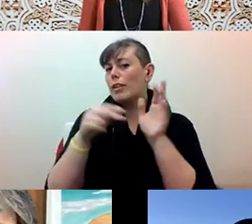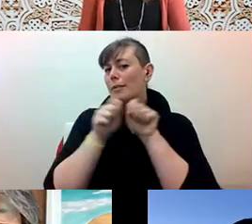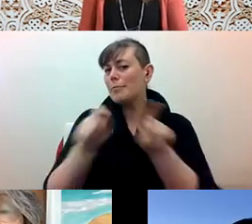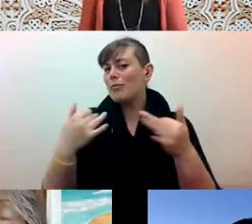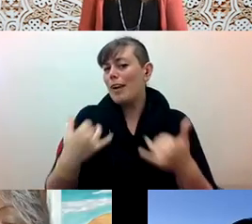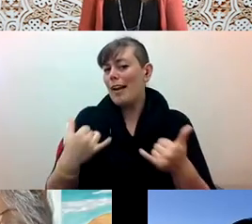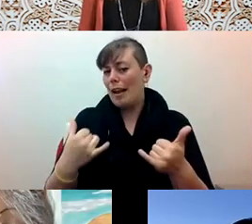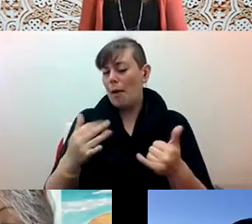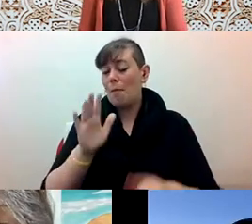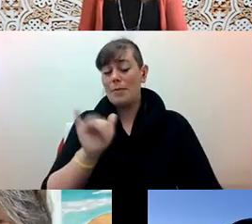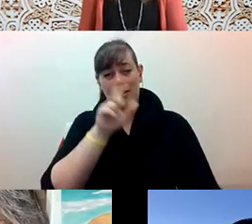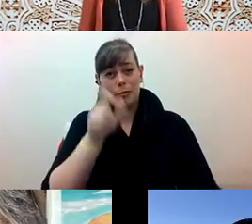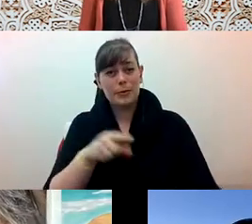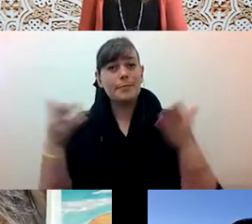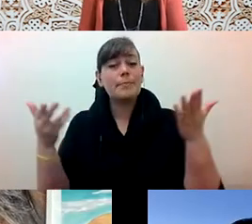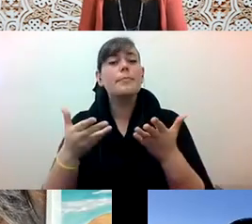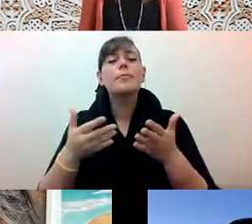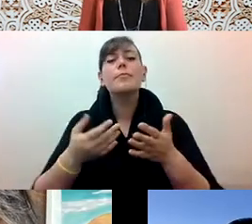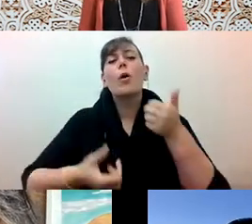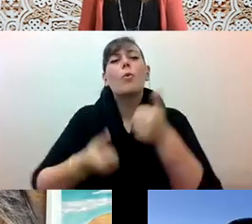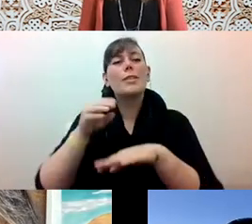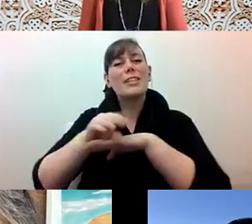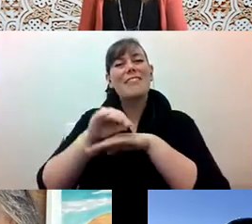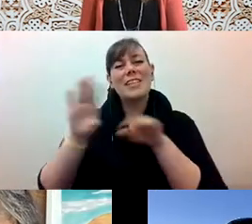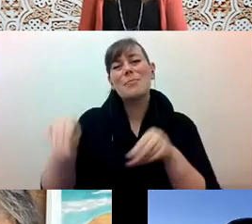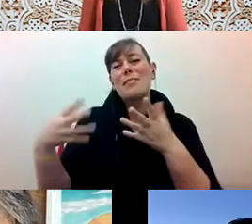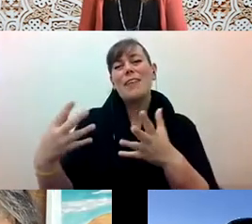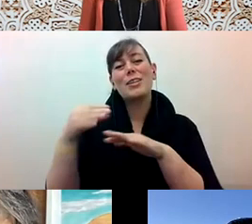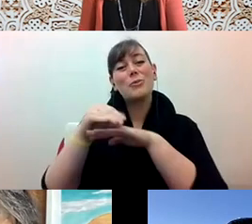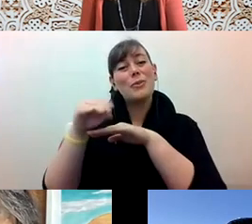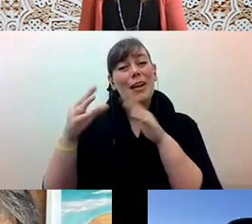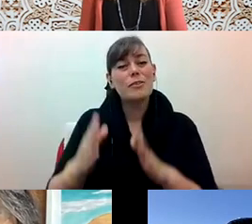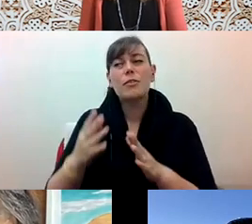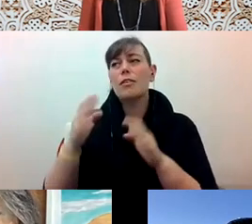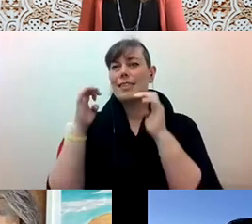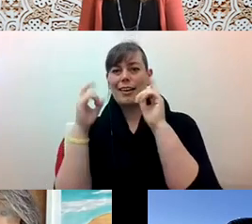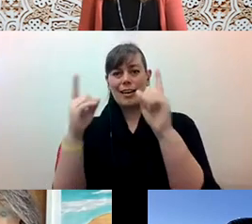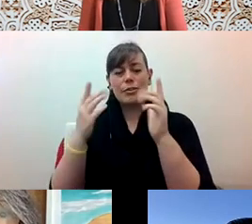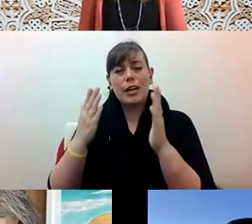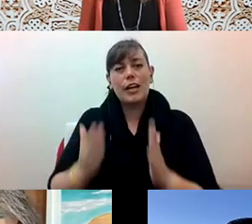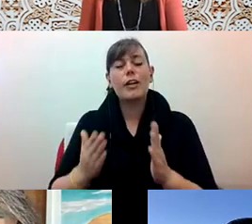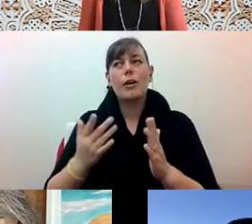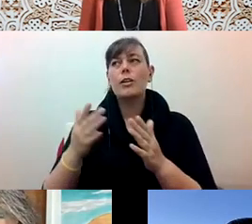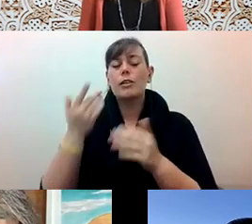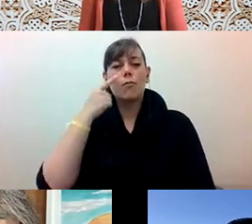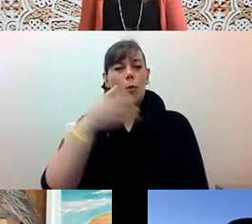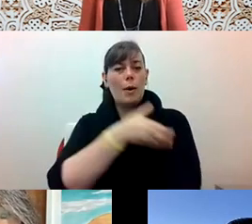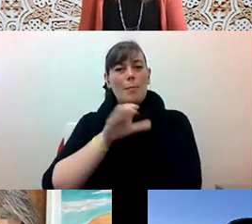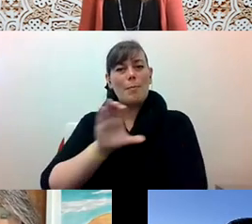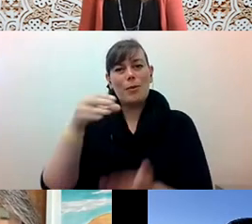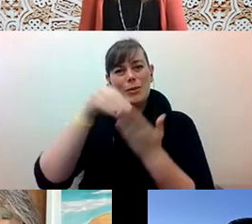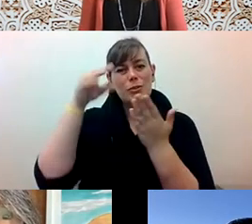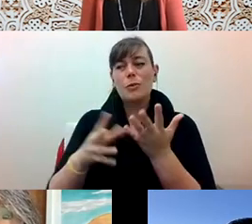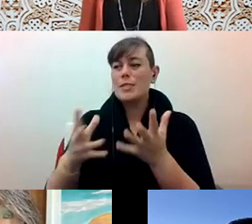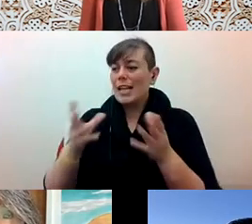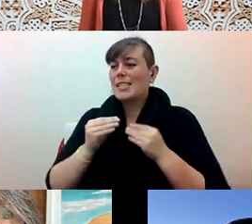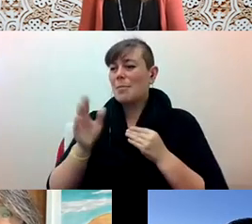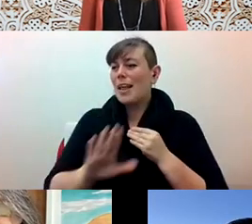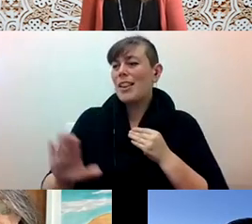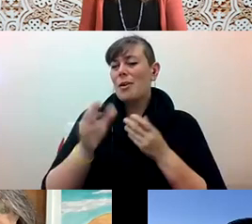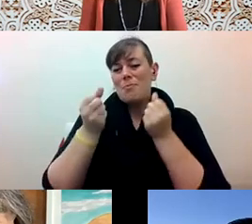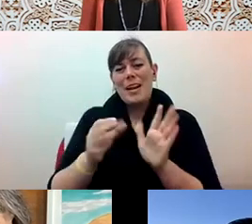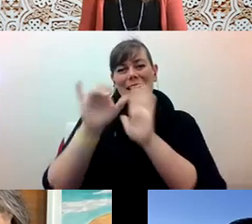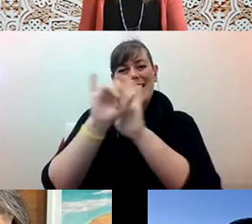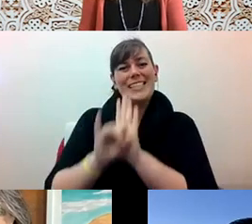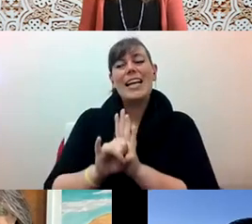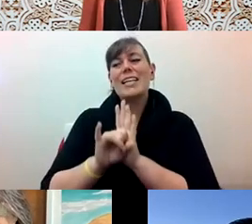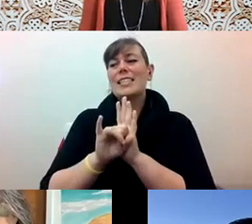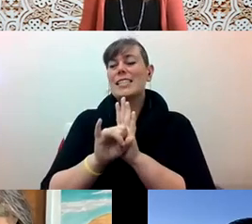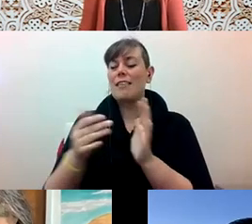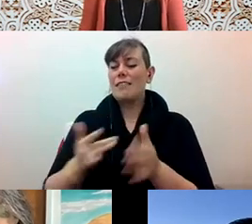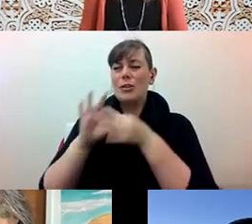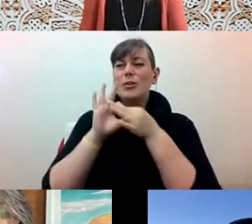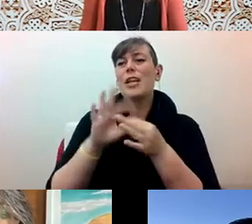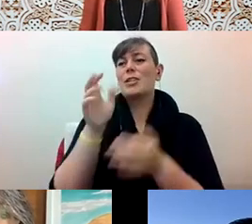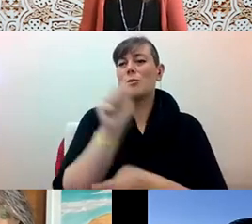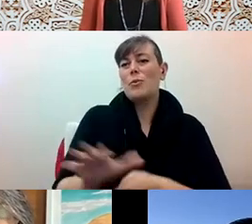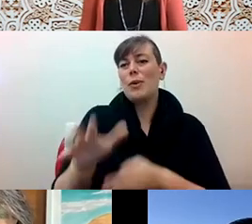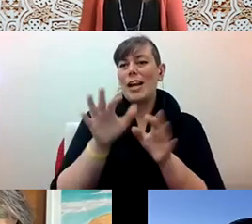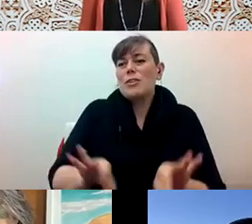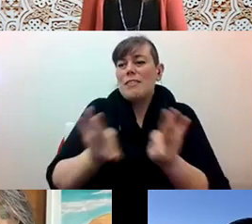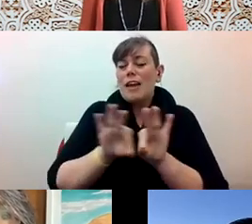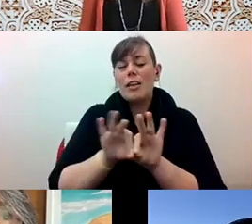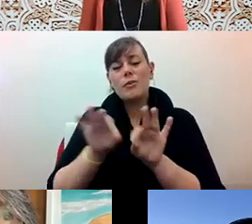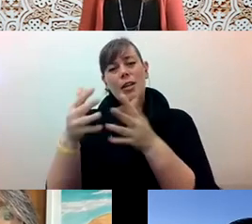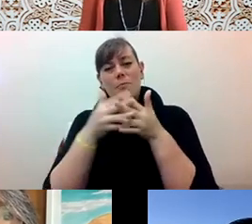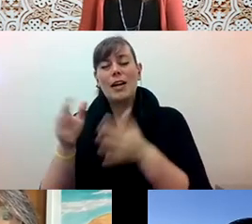Kyle Livie (he/him/his): The question is, what advice would you give to counselors and educators, as it pertains to empowering students and embracing their duality of identifying with Asian and American values as it informs their educational and life planning.